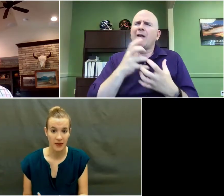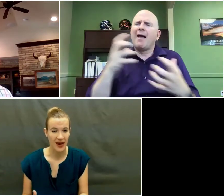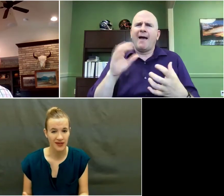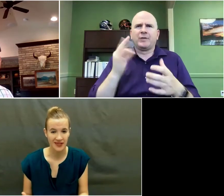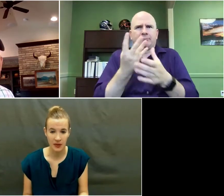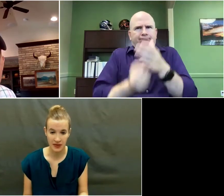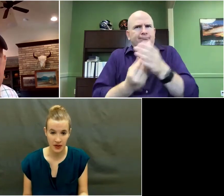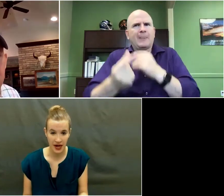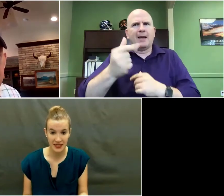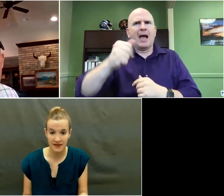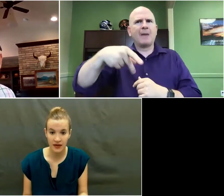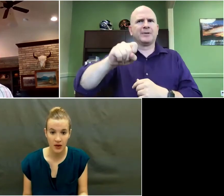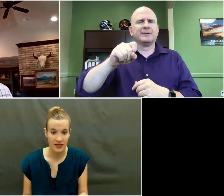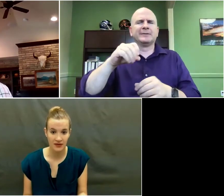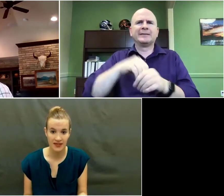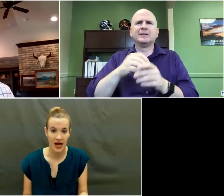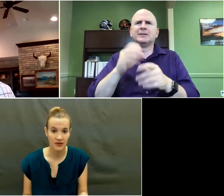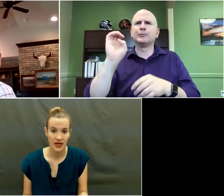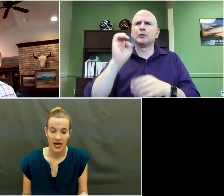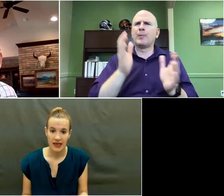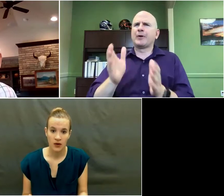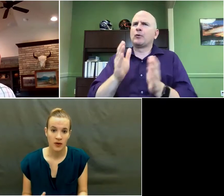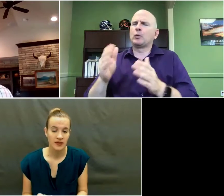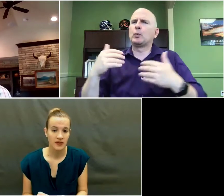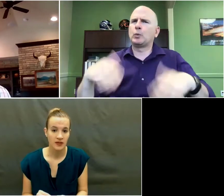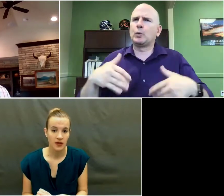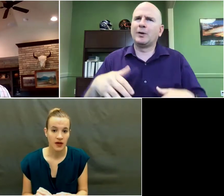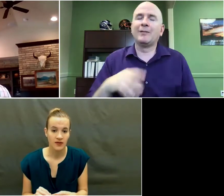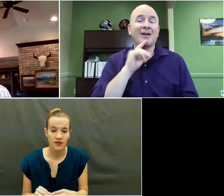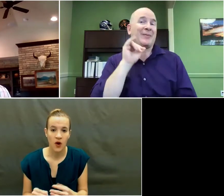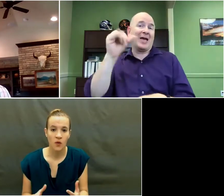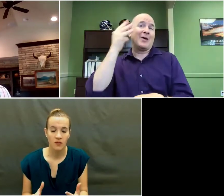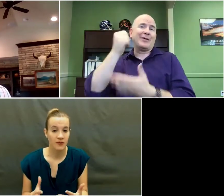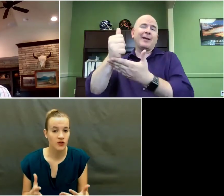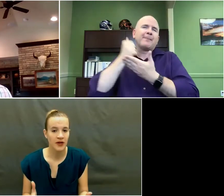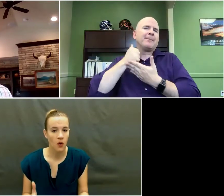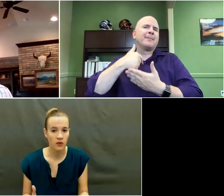able to see what was going on on TV but without the sound there was, so there were so many holes